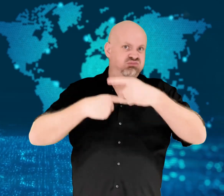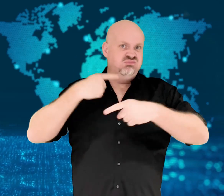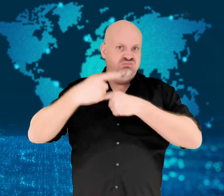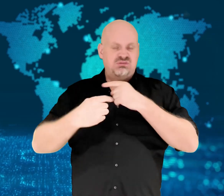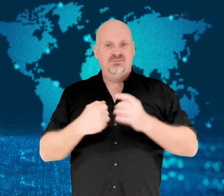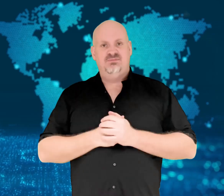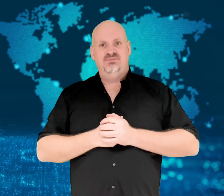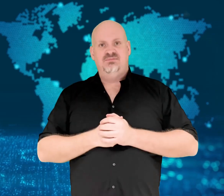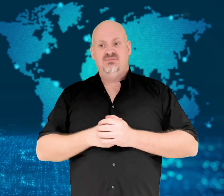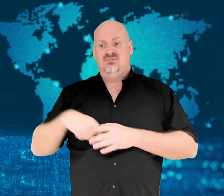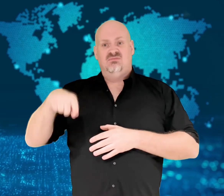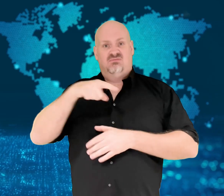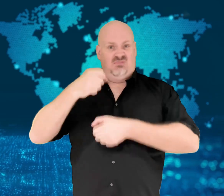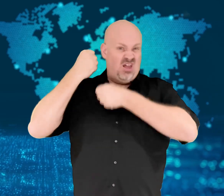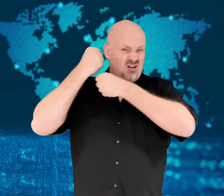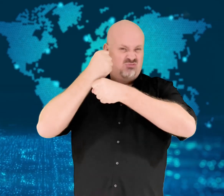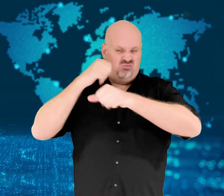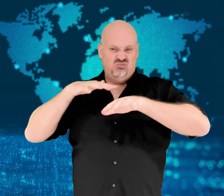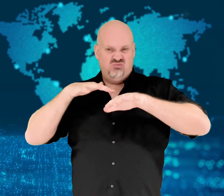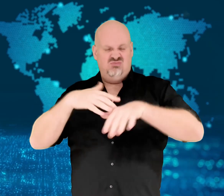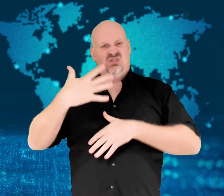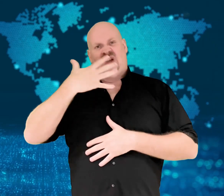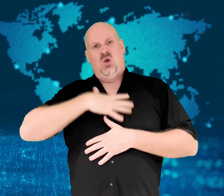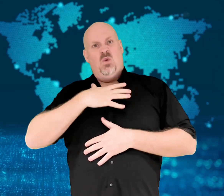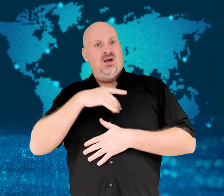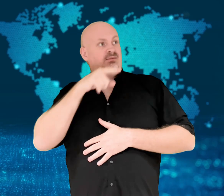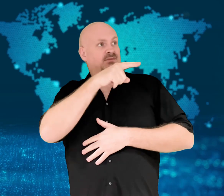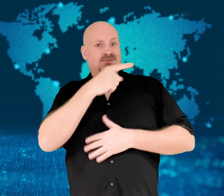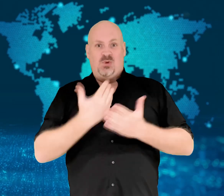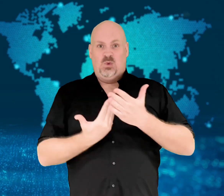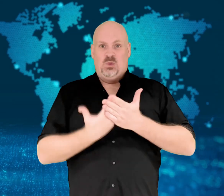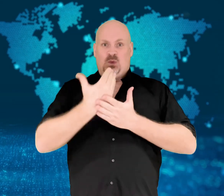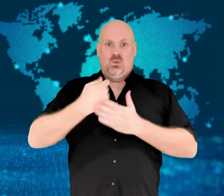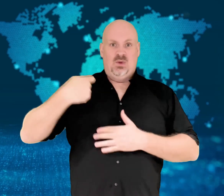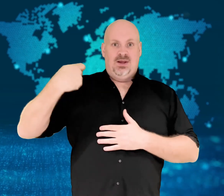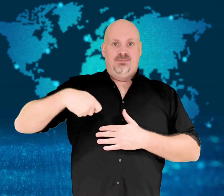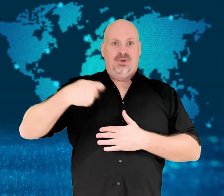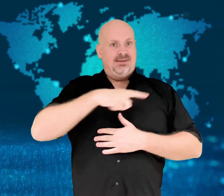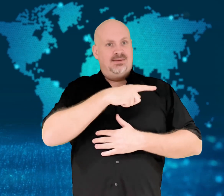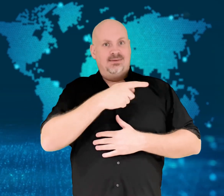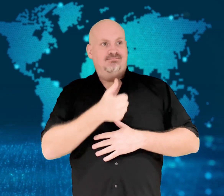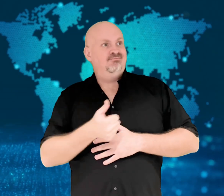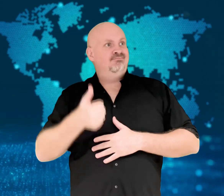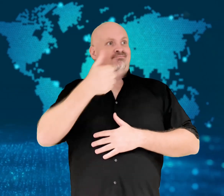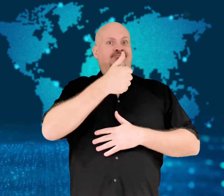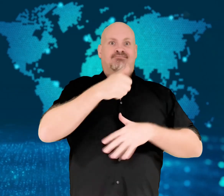Demonstrators are demanding the resignation of current President, Dina Boluarte.